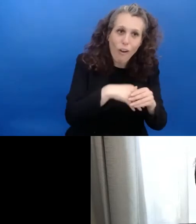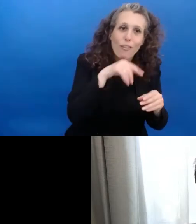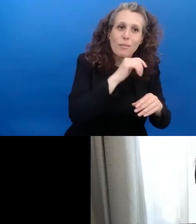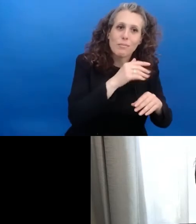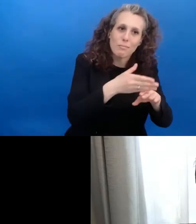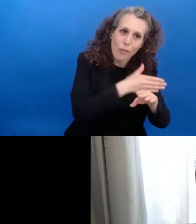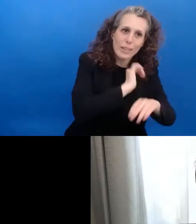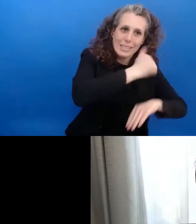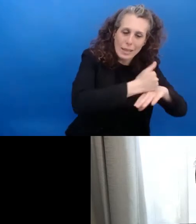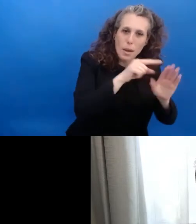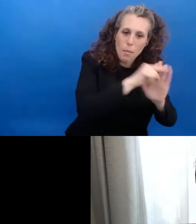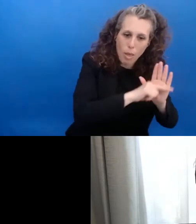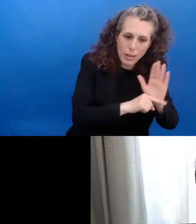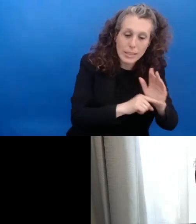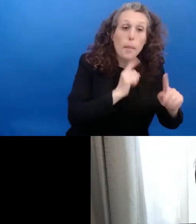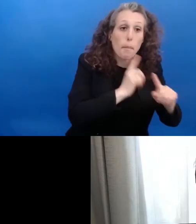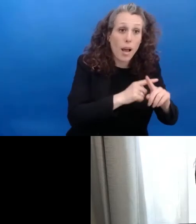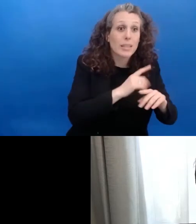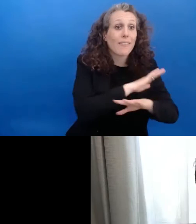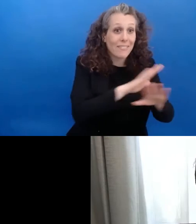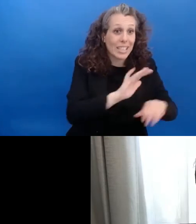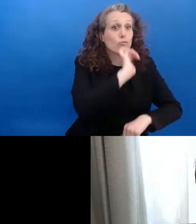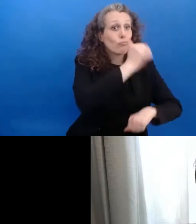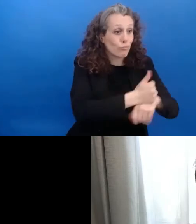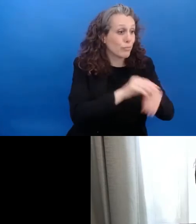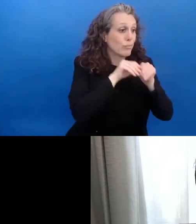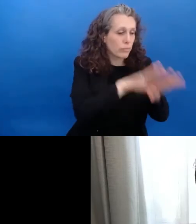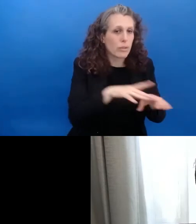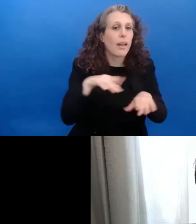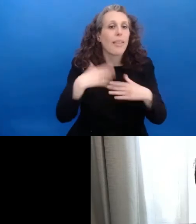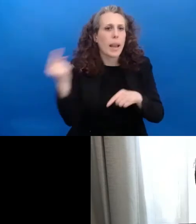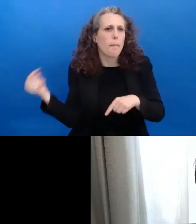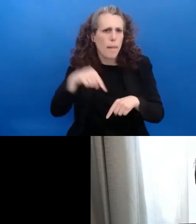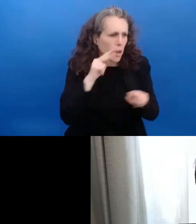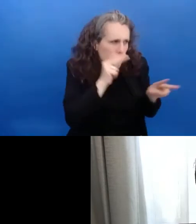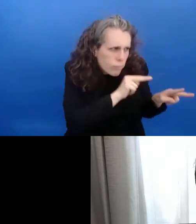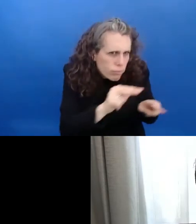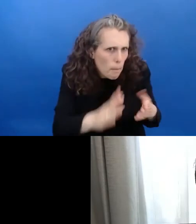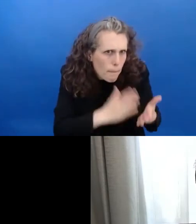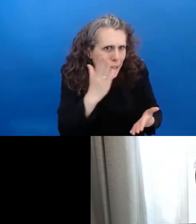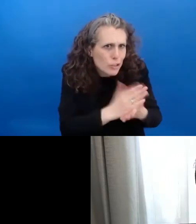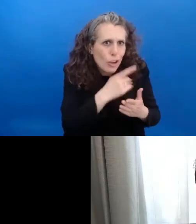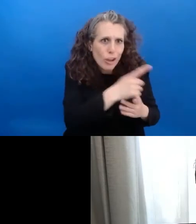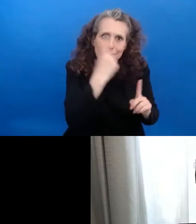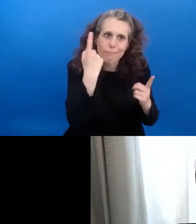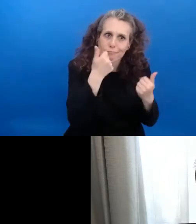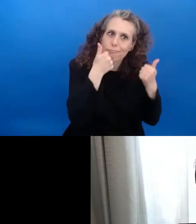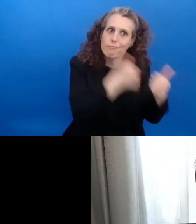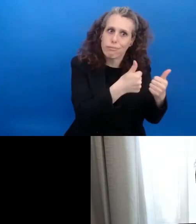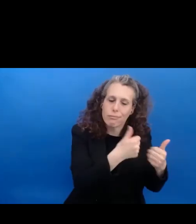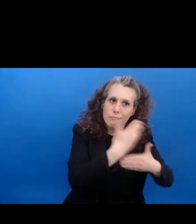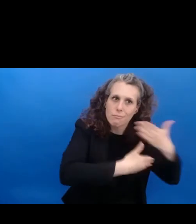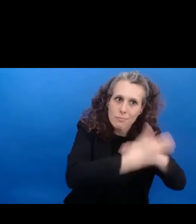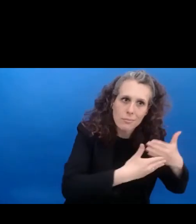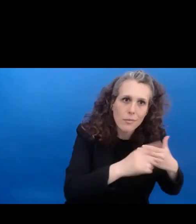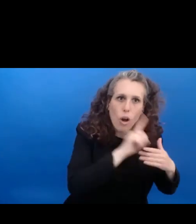to ensure that the program is inclusive for all persons with disabilities thank you i'm currently